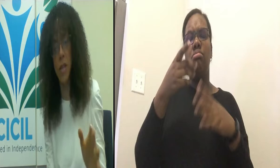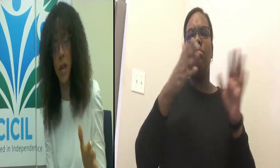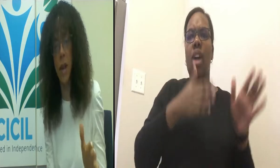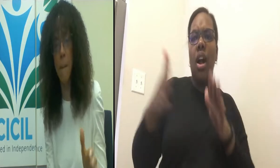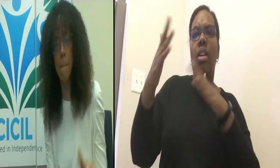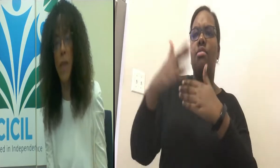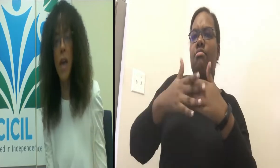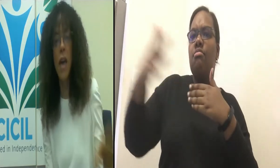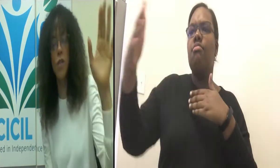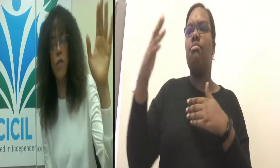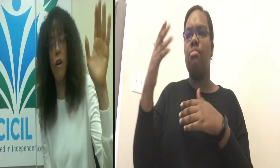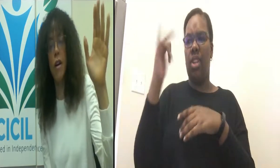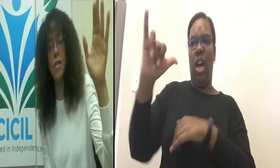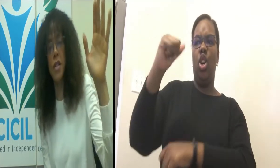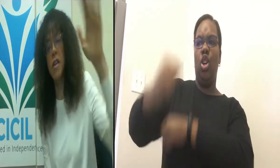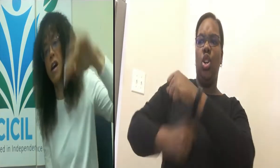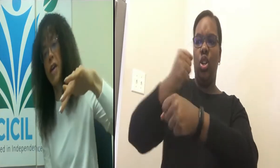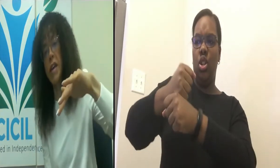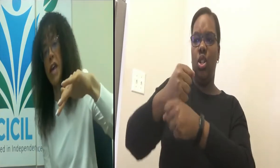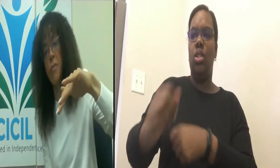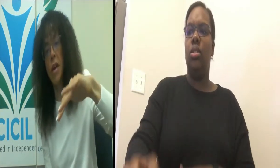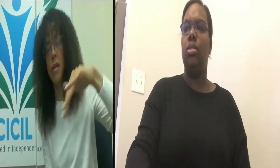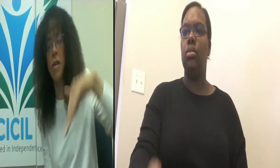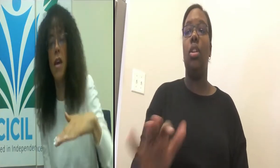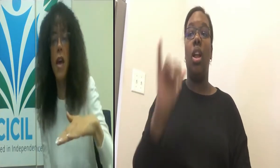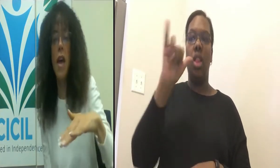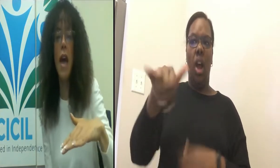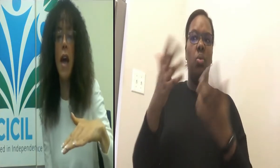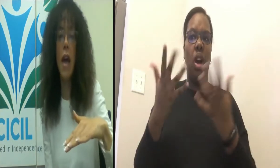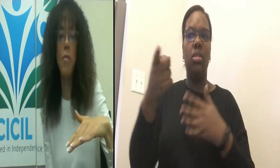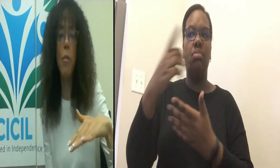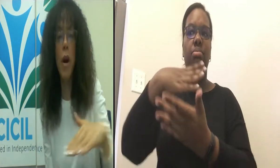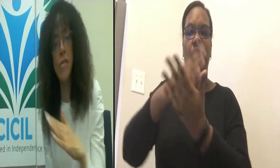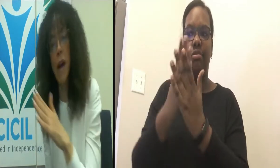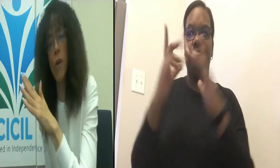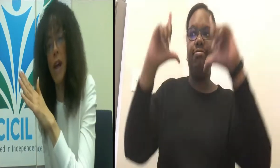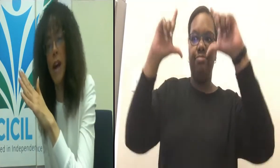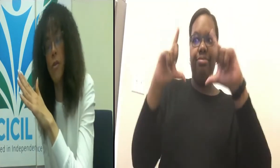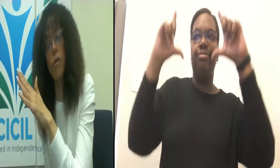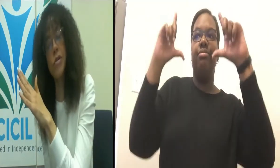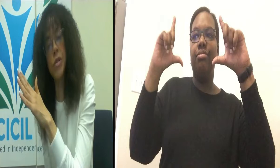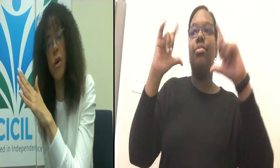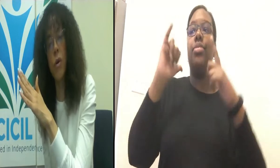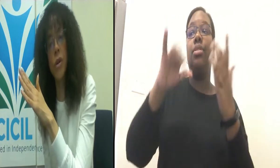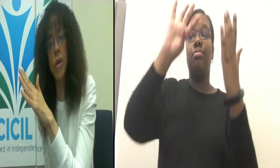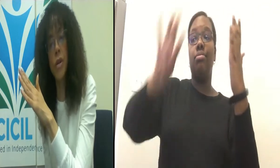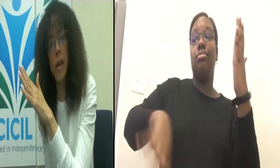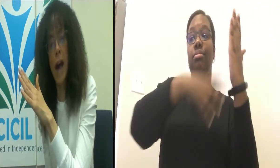just a very brief this is where this organization is sitting as far as income